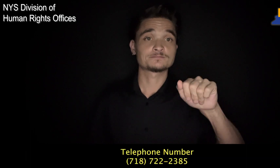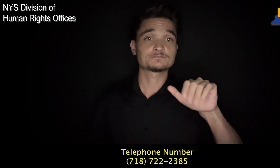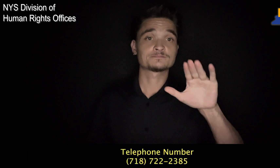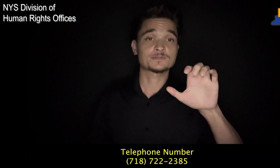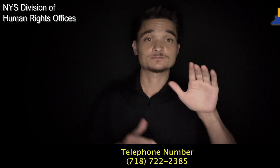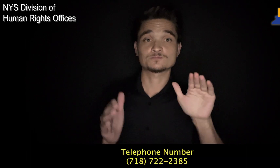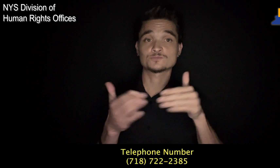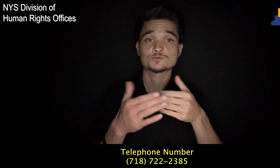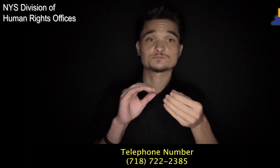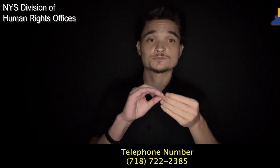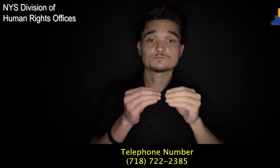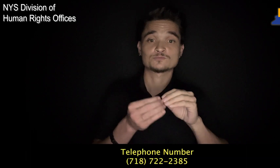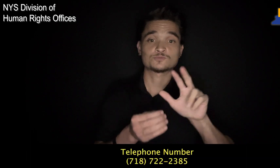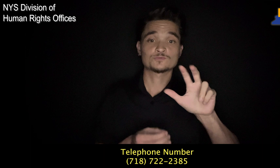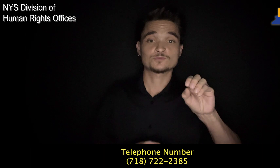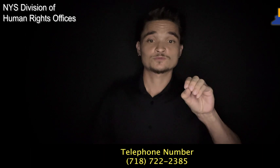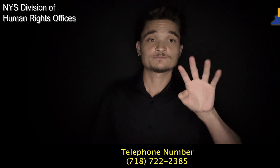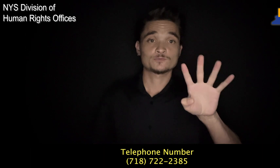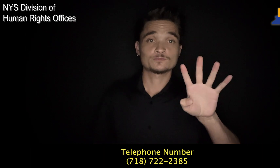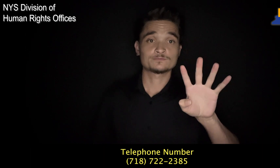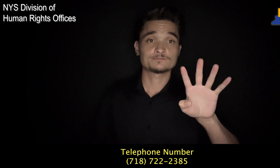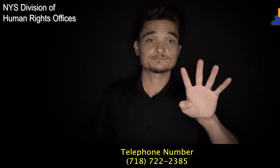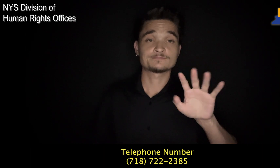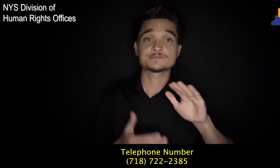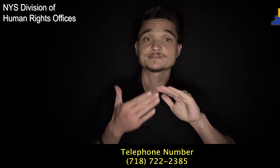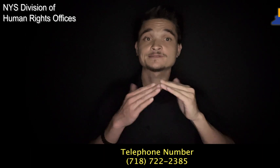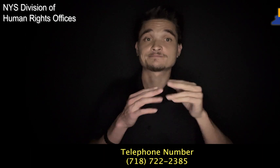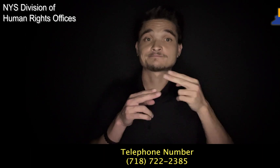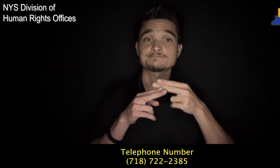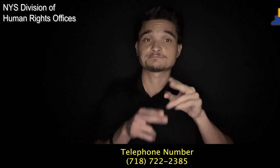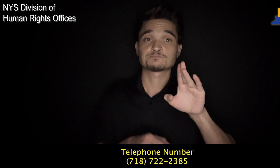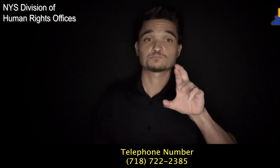Telephone Number (718) 722-2385